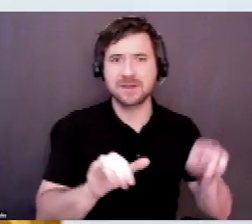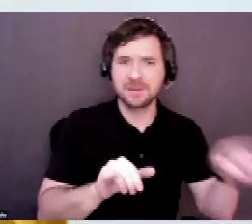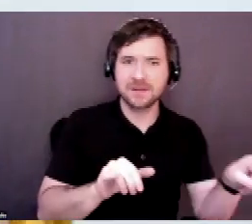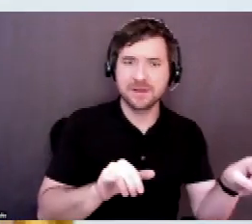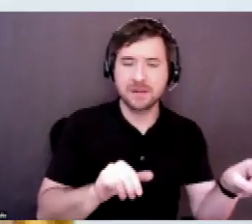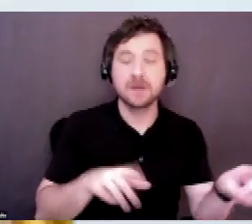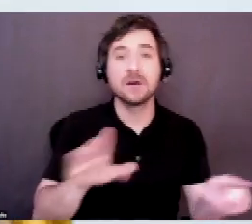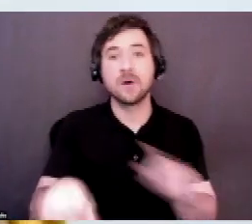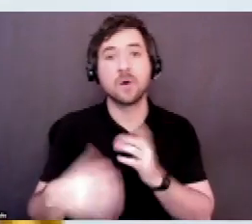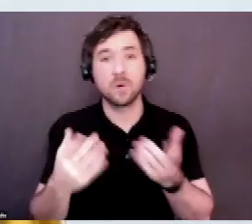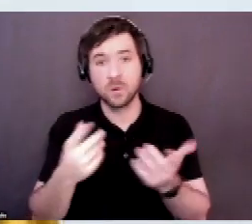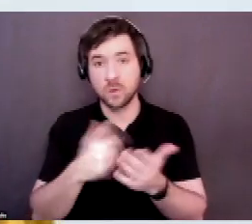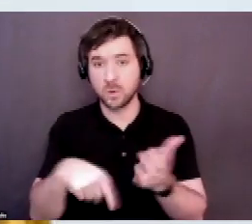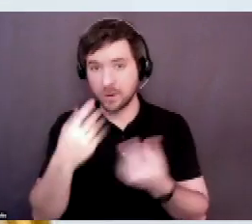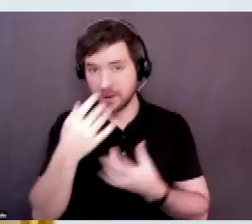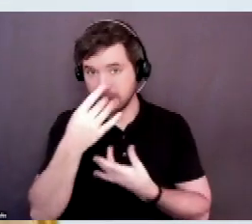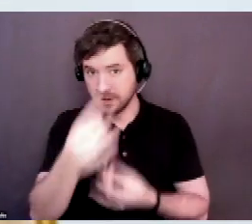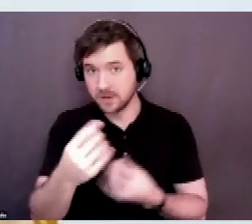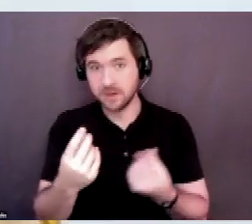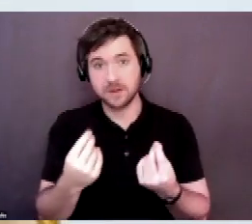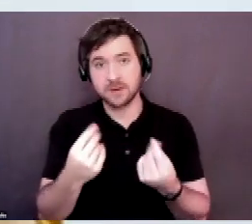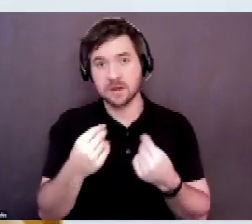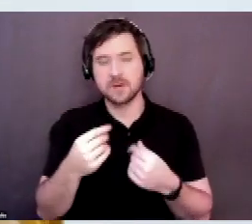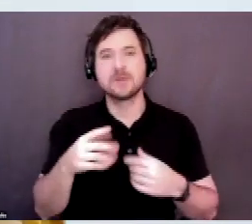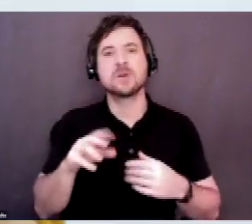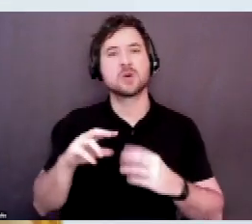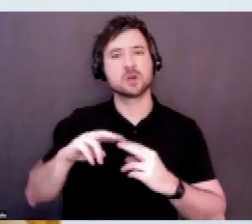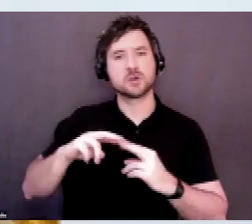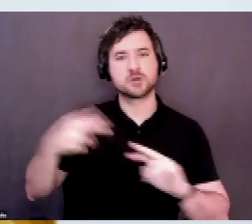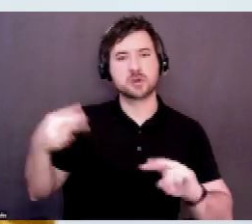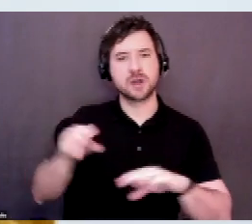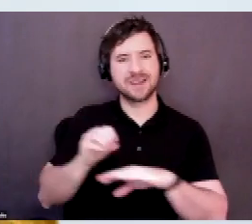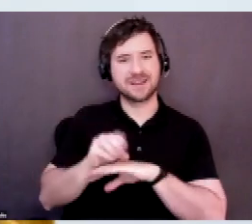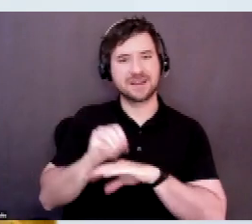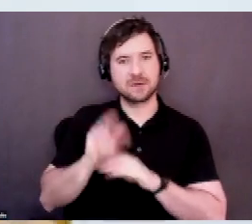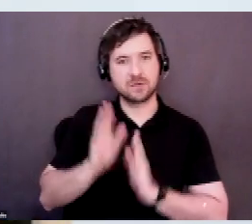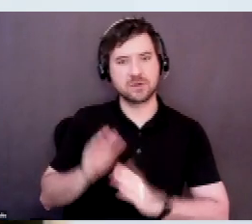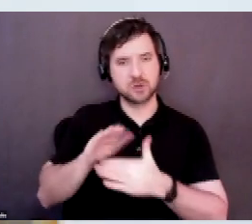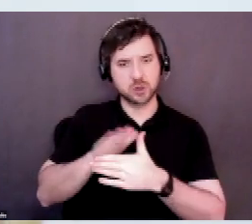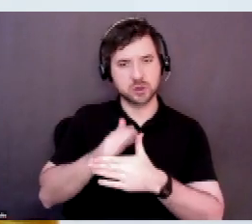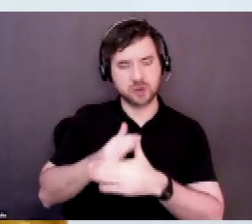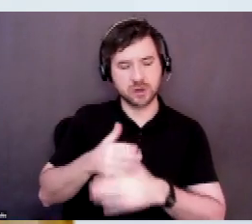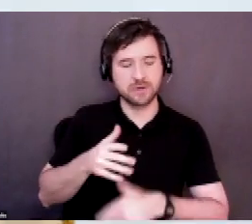that when the genetic counselor had shared the results, because again, like I said, they came with stages, it was gender,